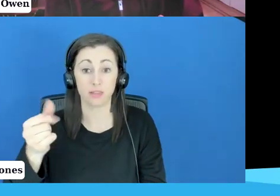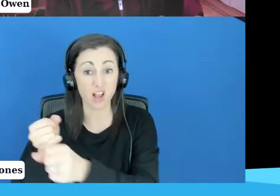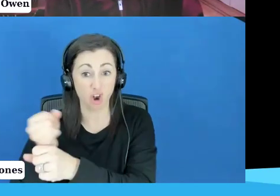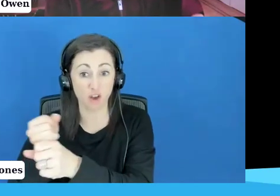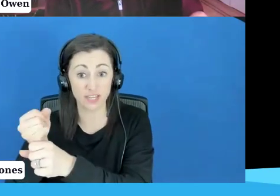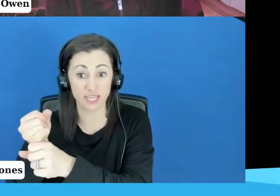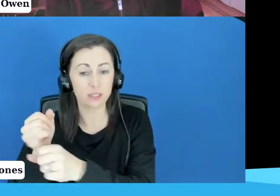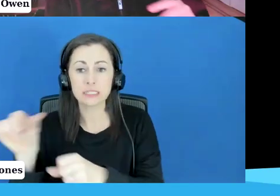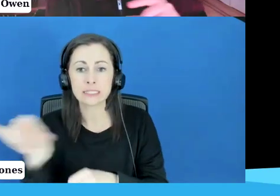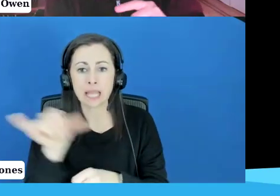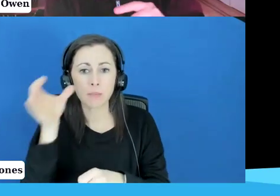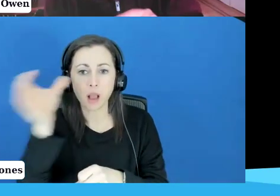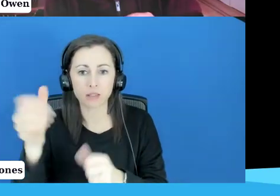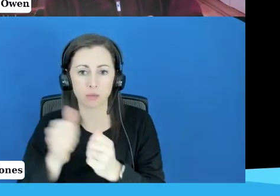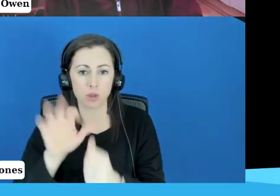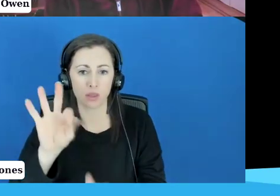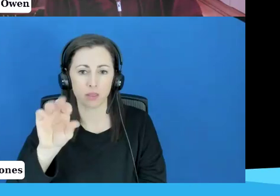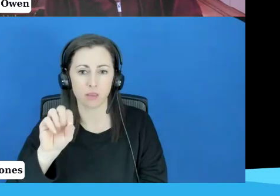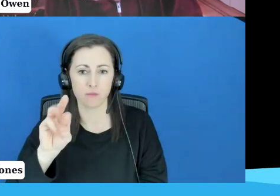It will dispense the right amount and it will dispense the water.